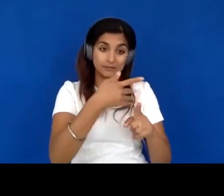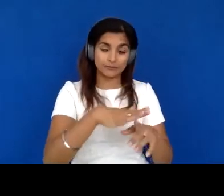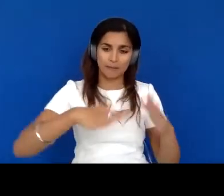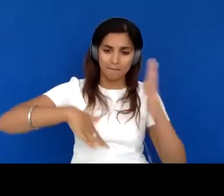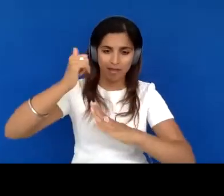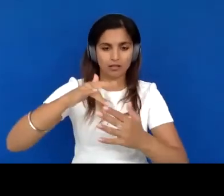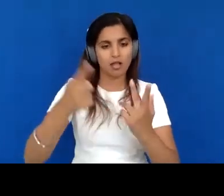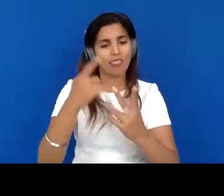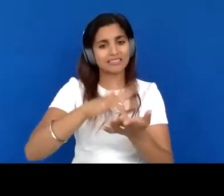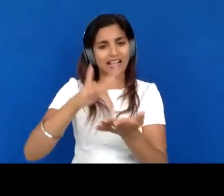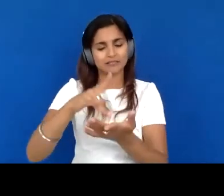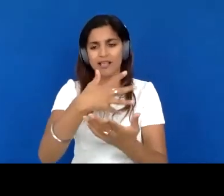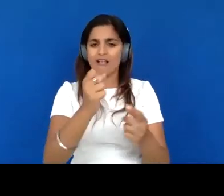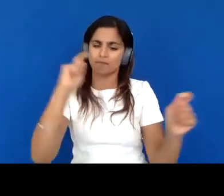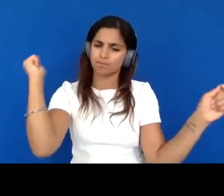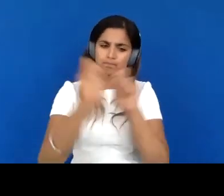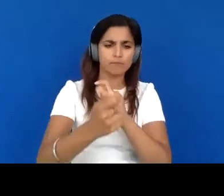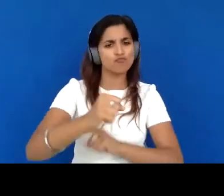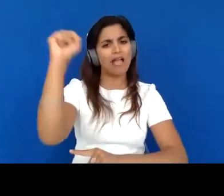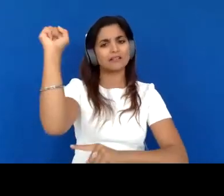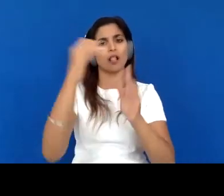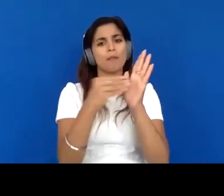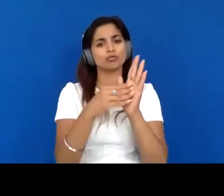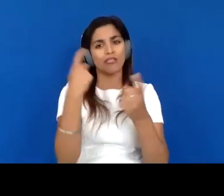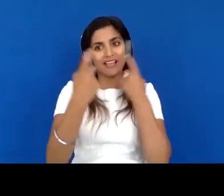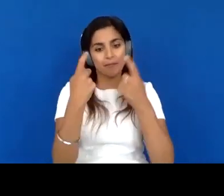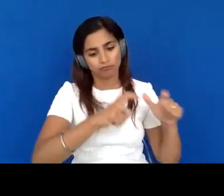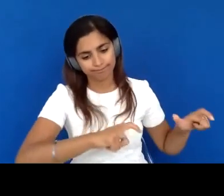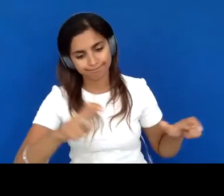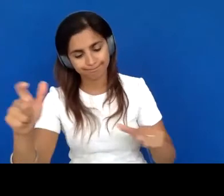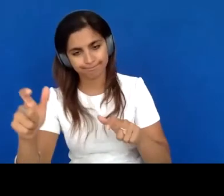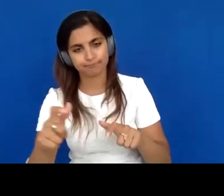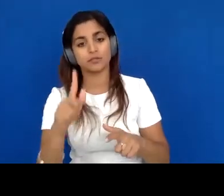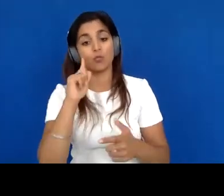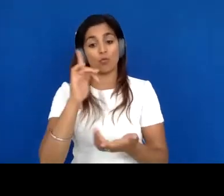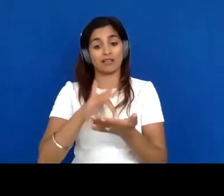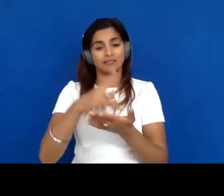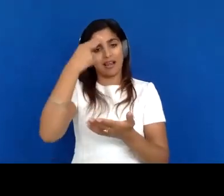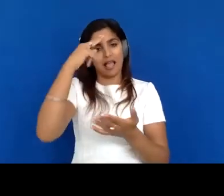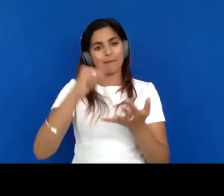care Sam Hafner for instance provides to its clients free idyllic and allopathic